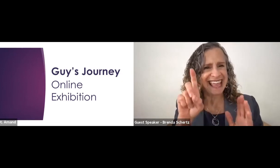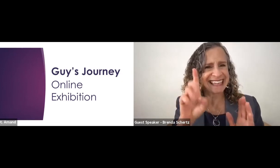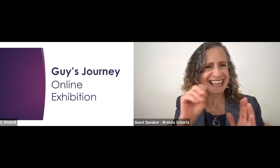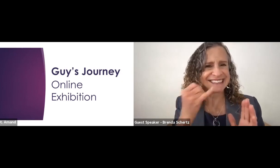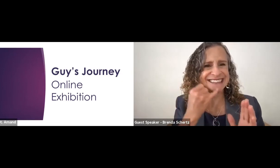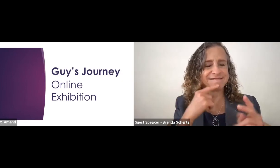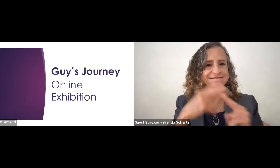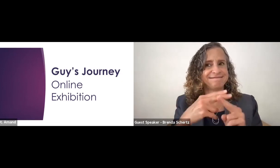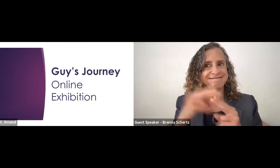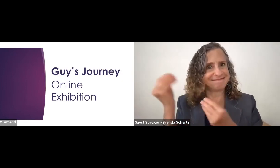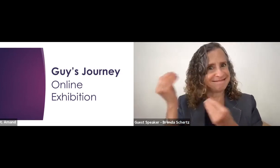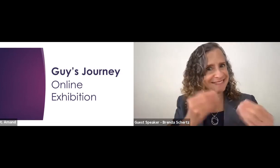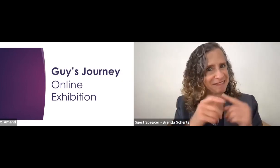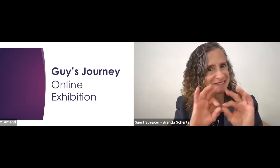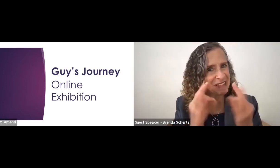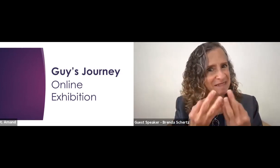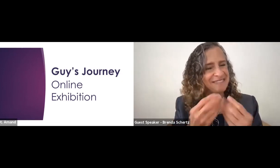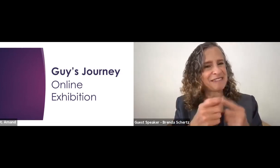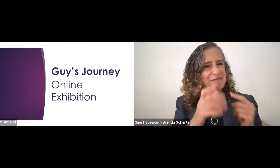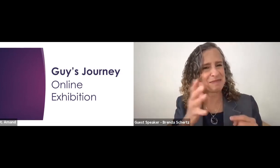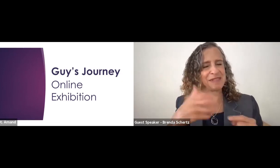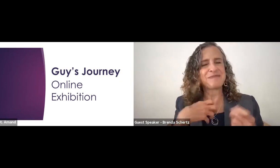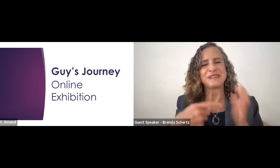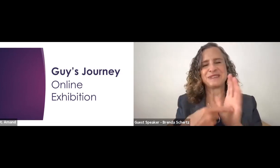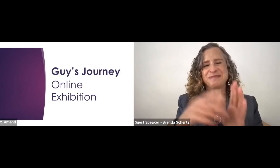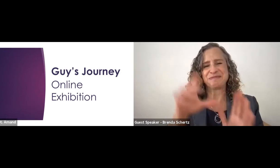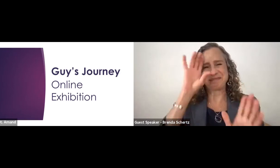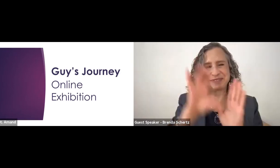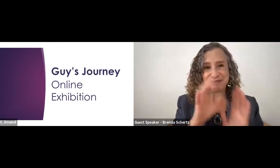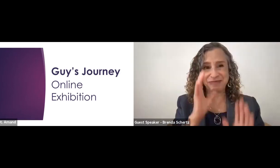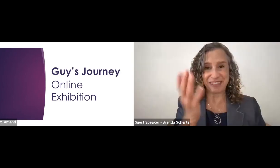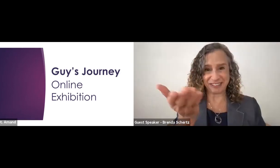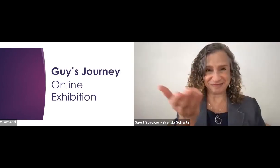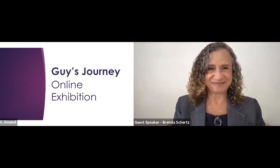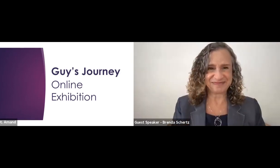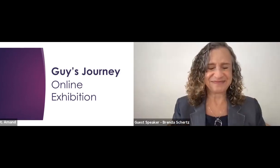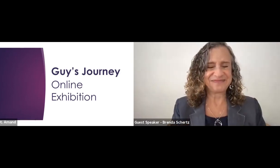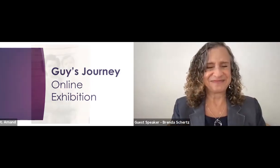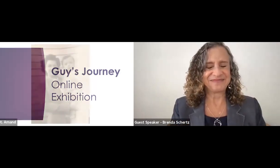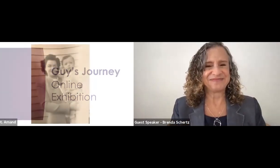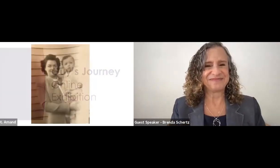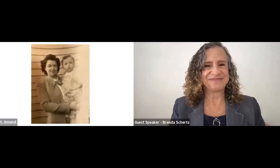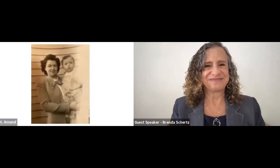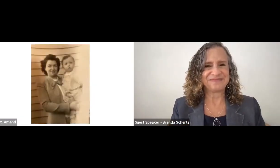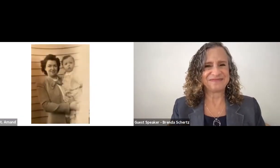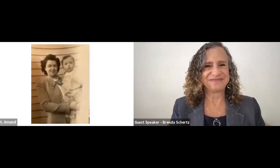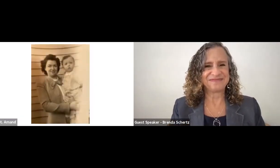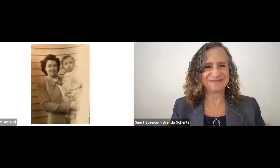And Guy's talent was as-- as Ed and Jeanine mentioned about their daughters,